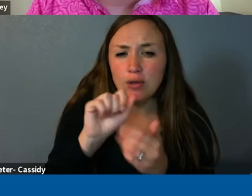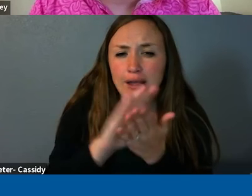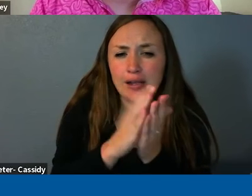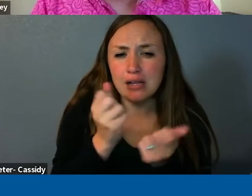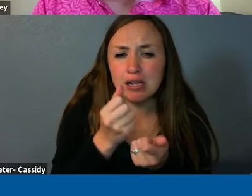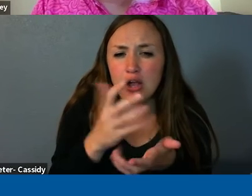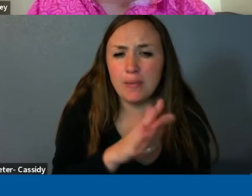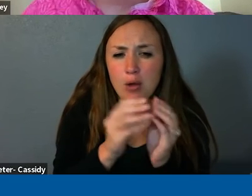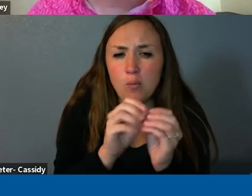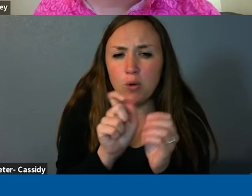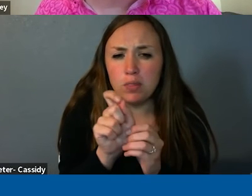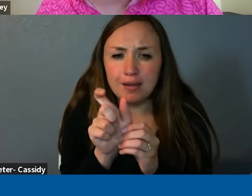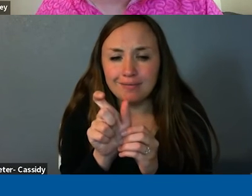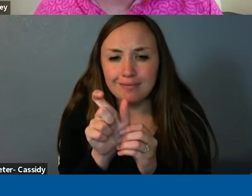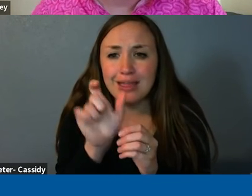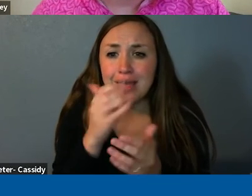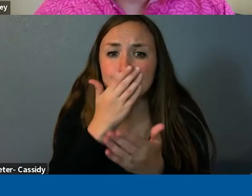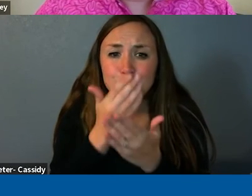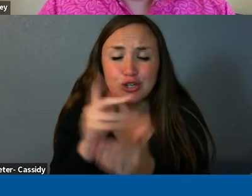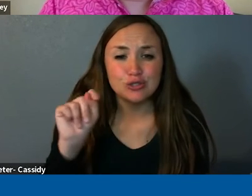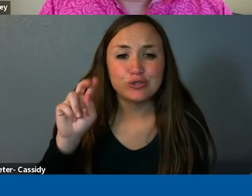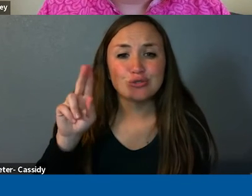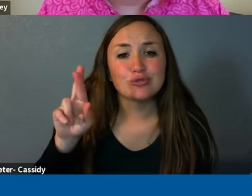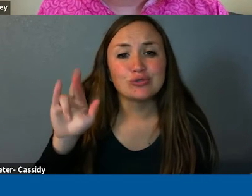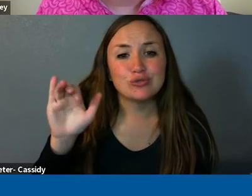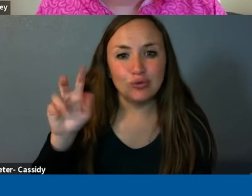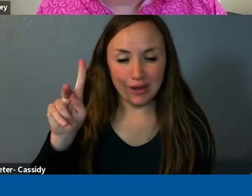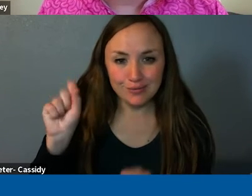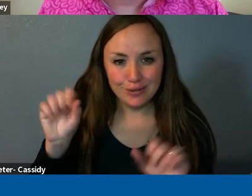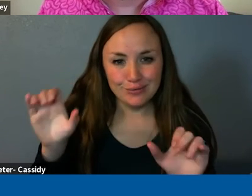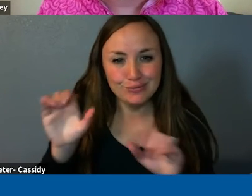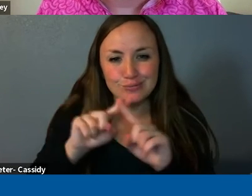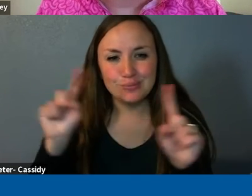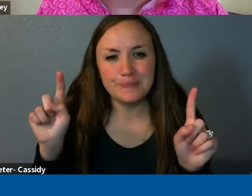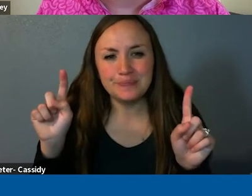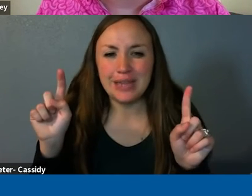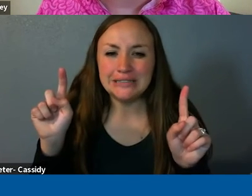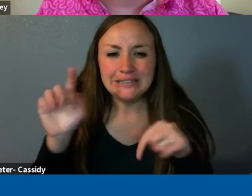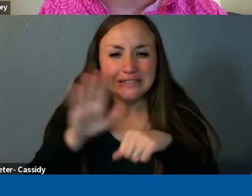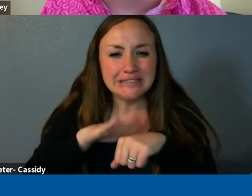That's a crafty little trick you can do, but I advise some caution here because you know,